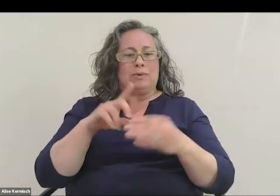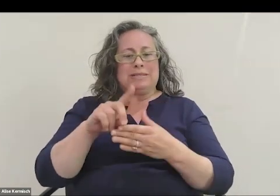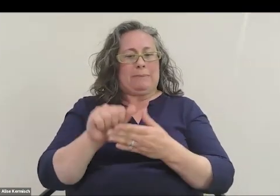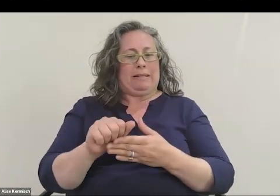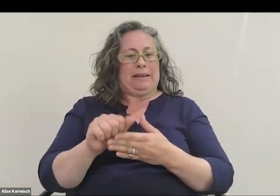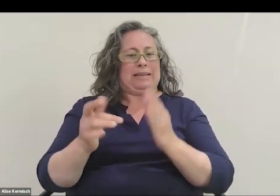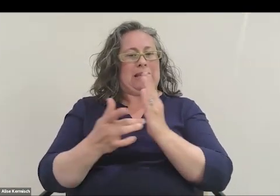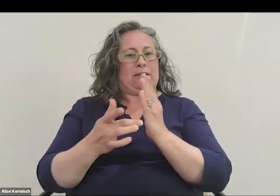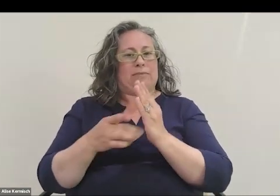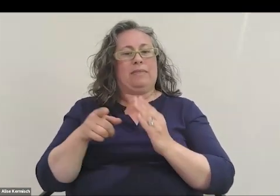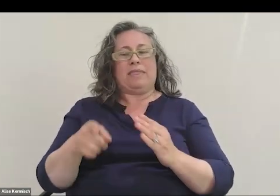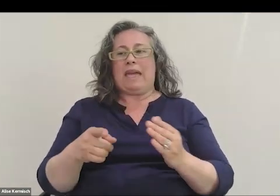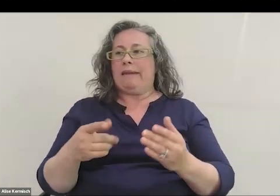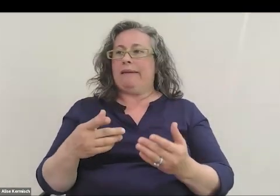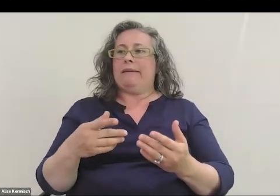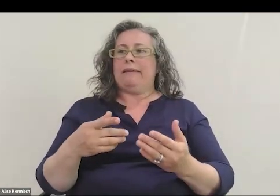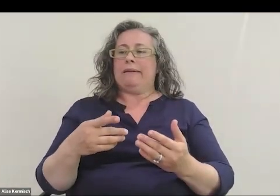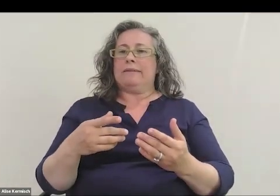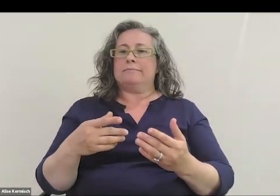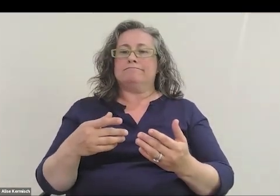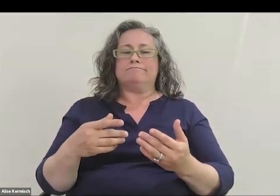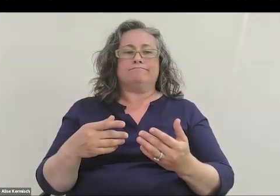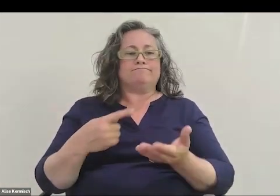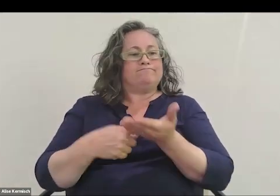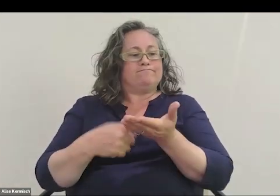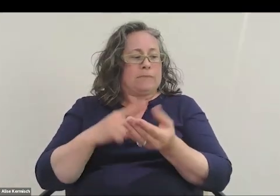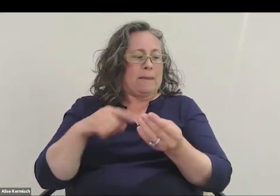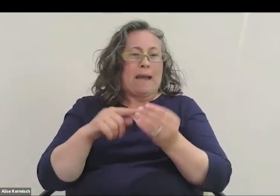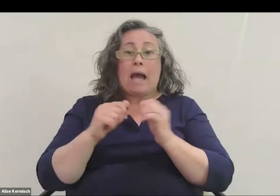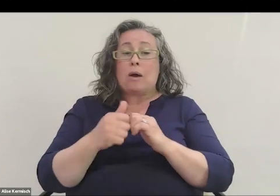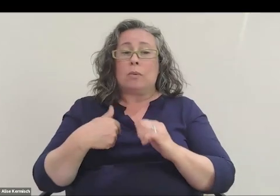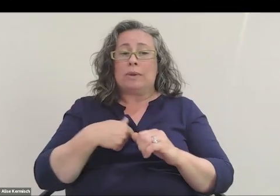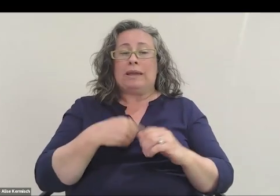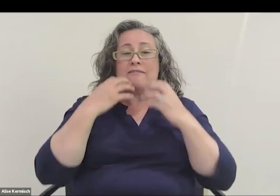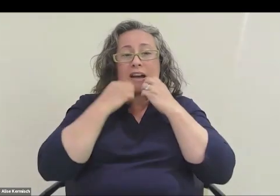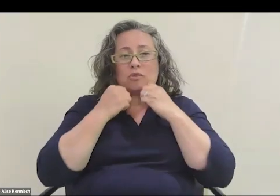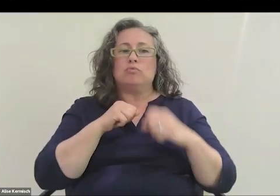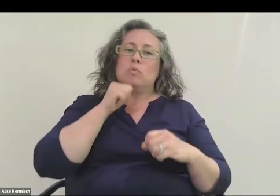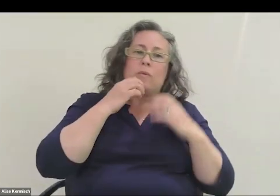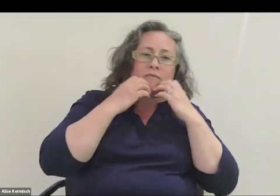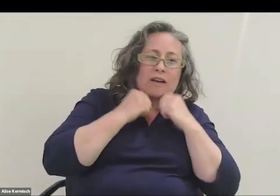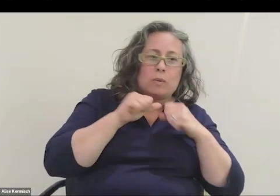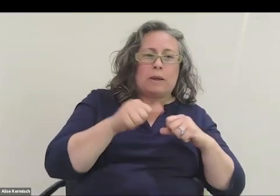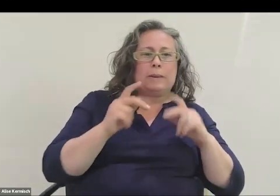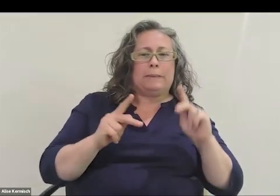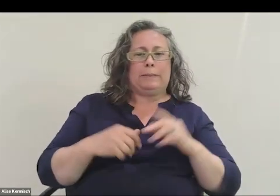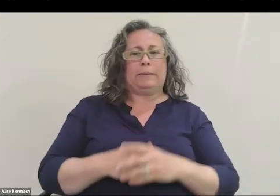They enter into how we value and devalue other people. In the context of disability technologies,